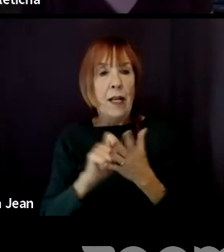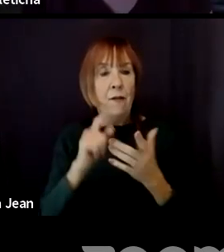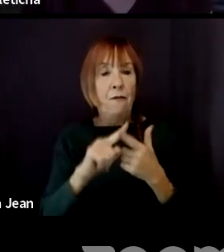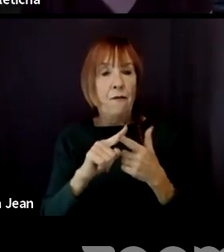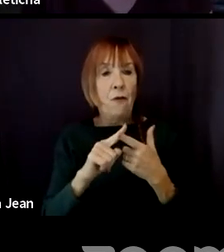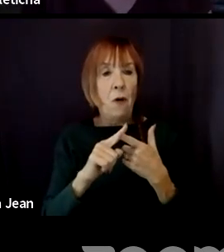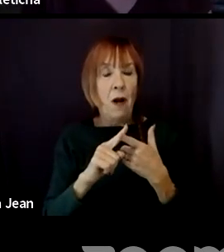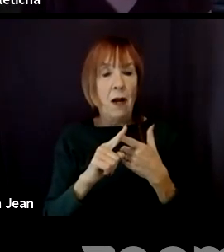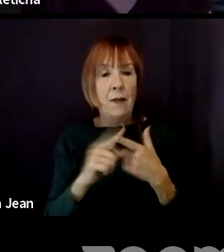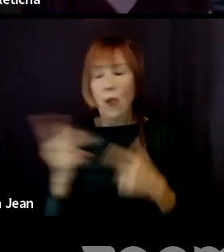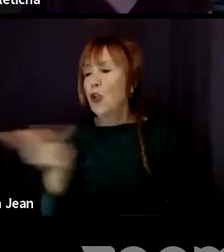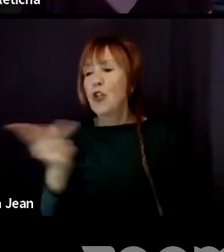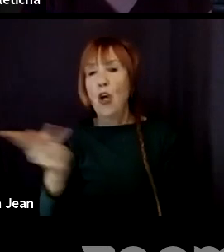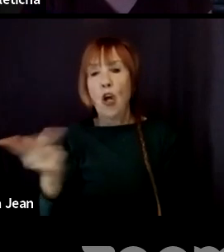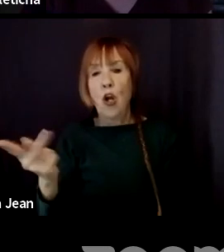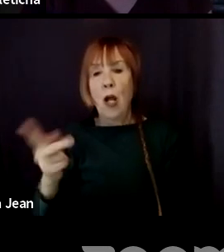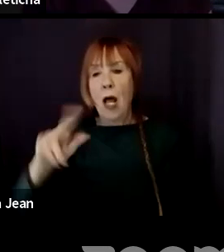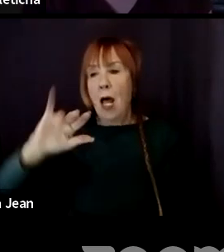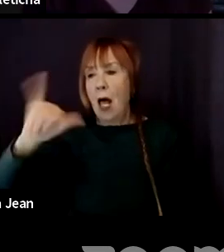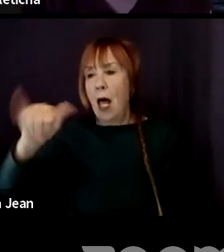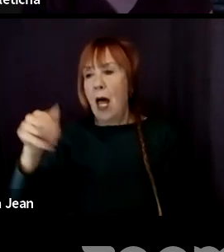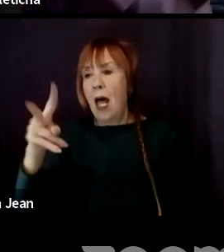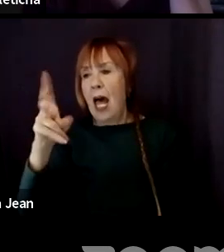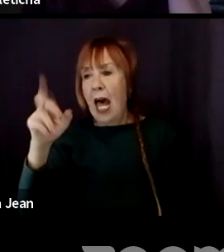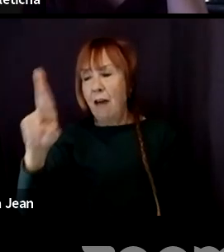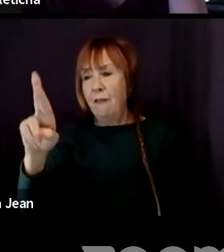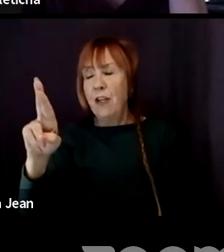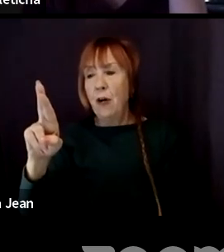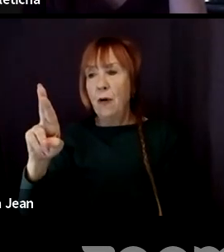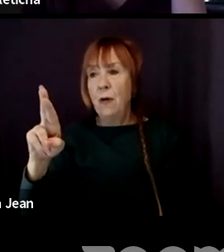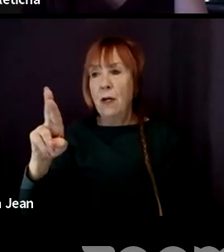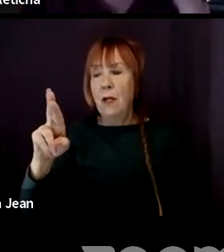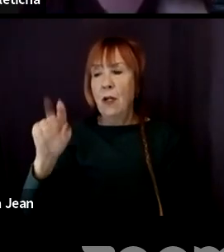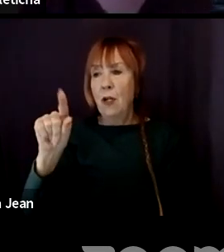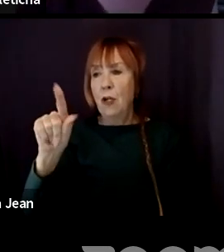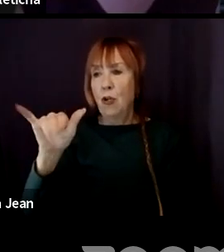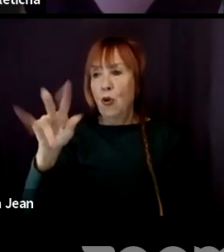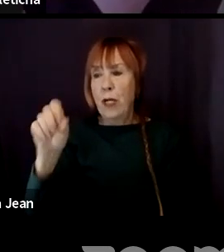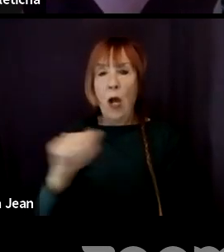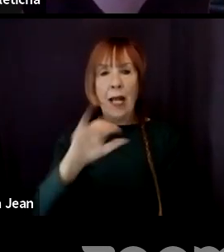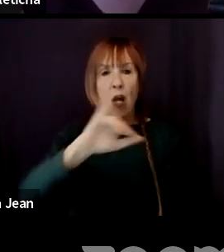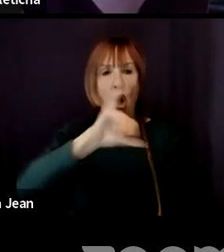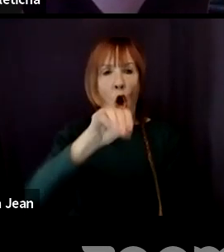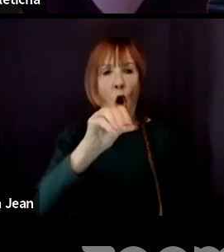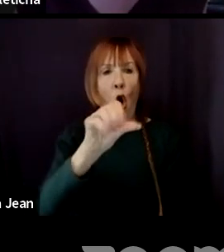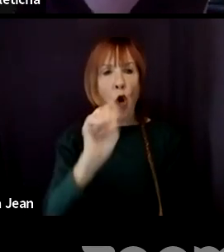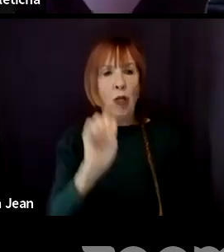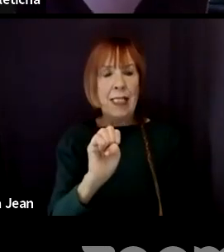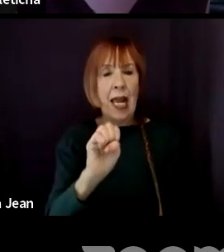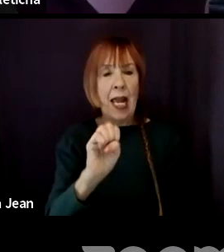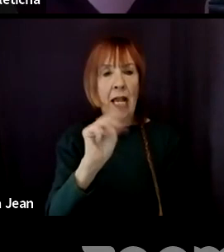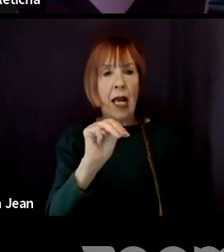either of them it's, Javier Grillo-Marxuach and Jose Molina and they they stopped after like the second season,